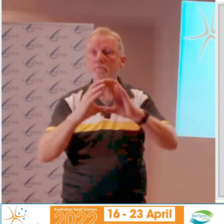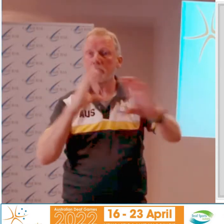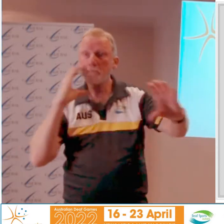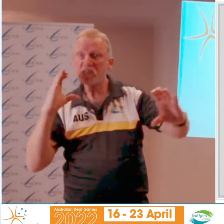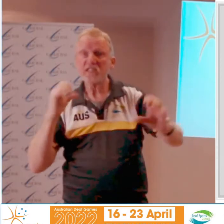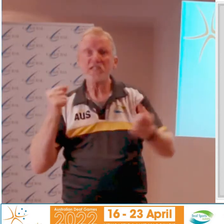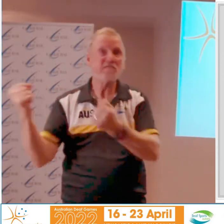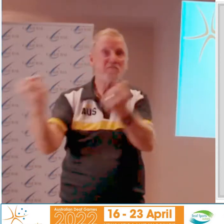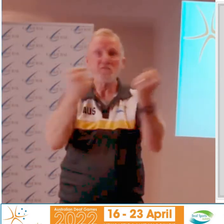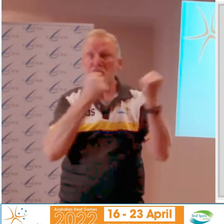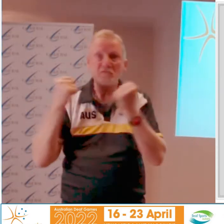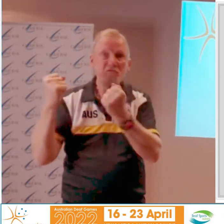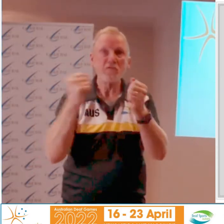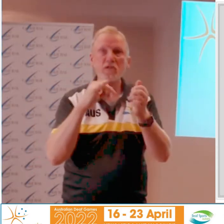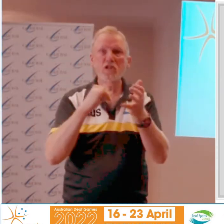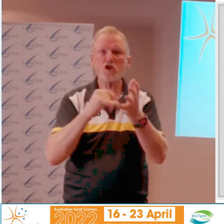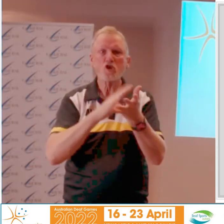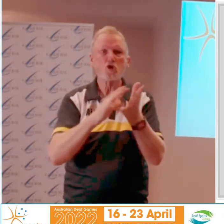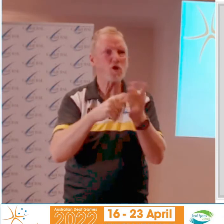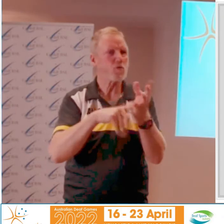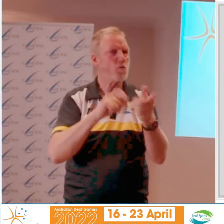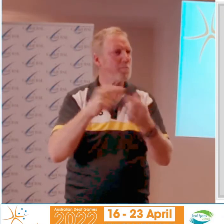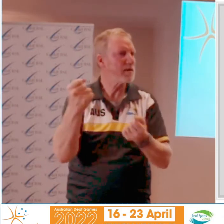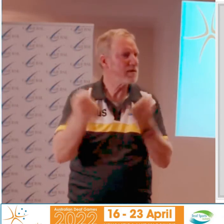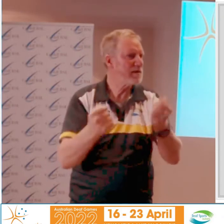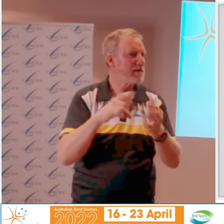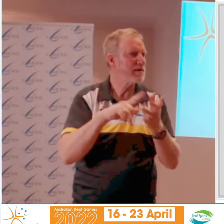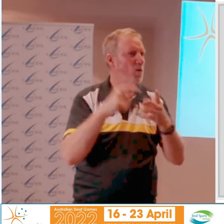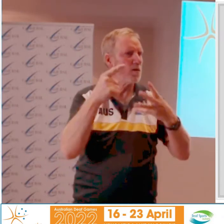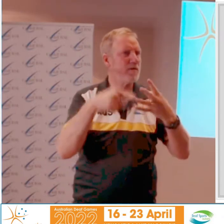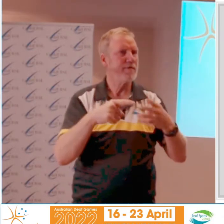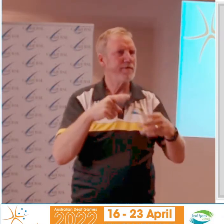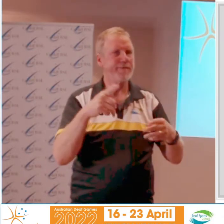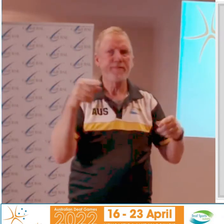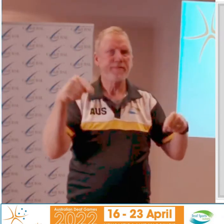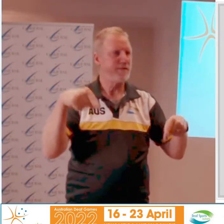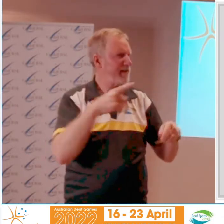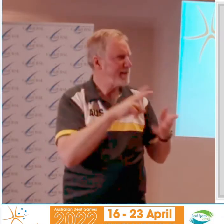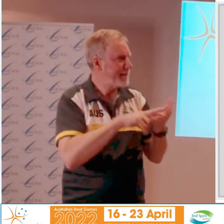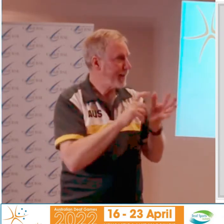organising food and water and all those things also busses to make sure people can travel around